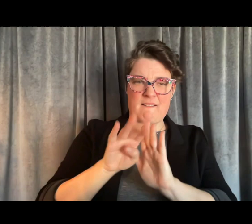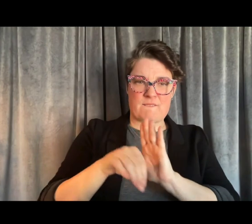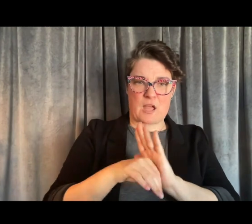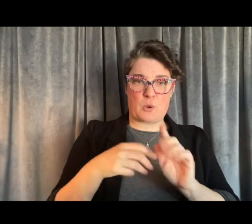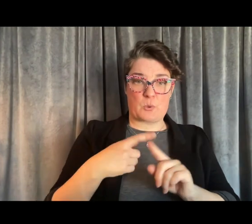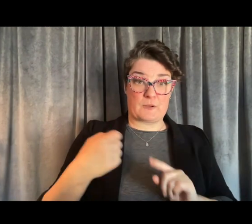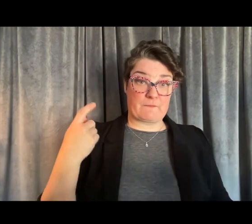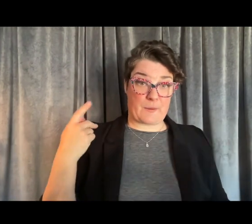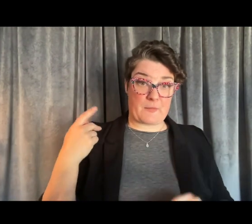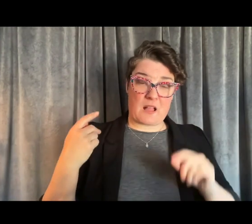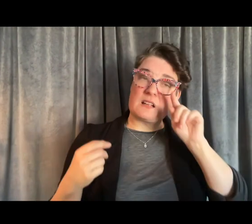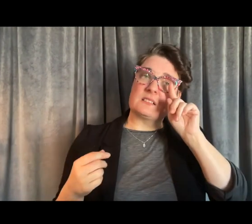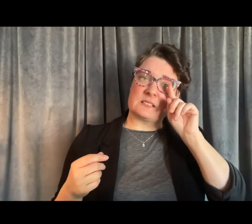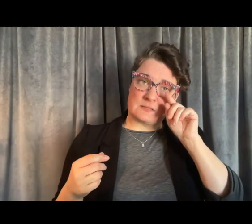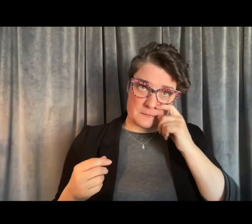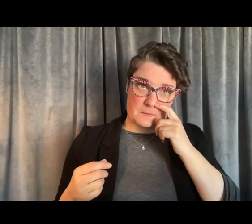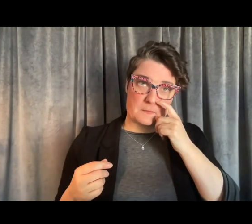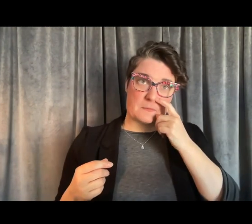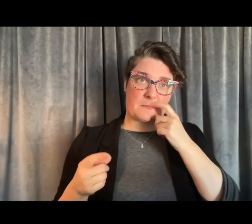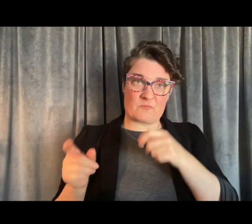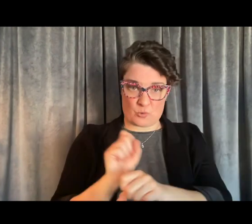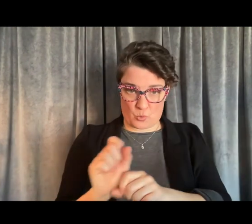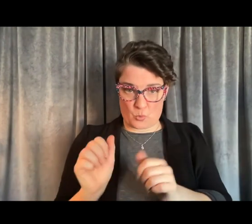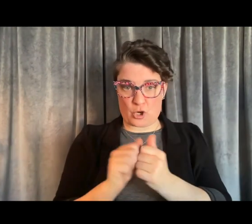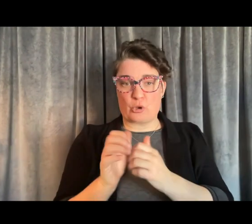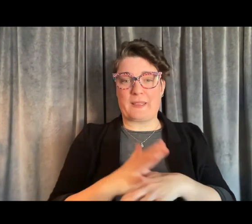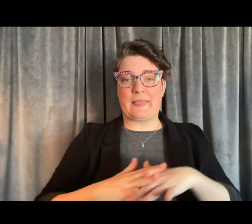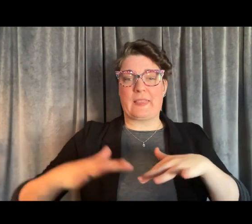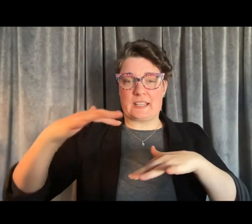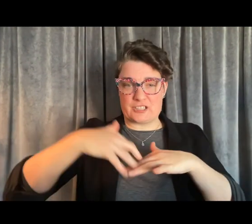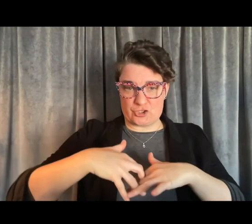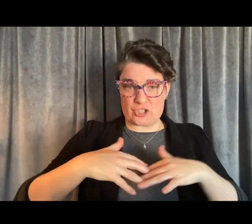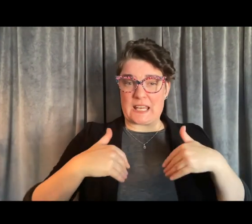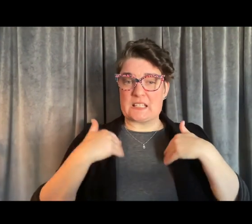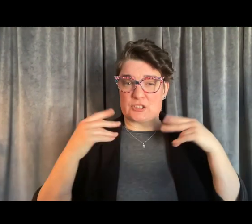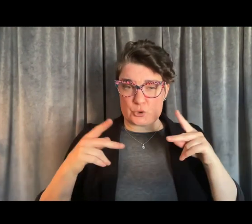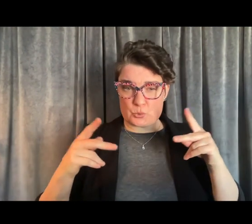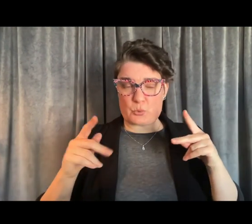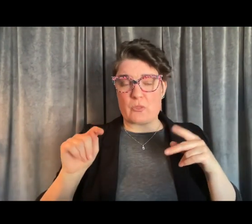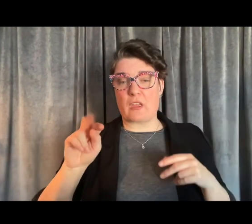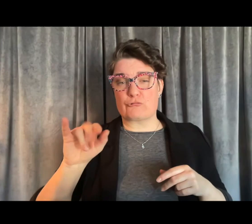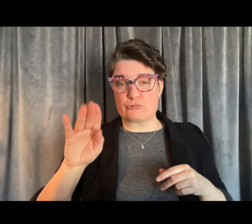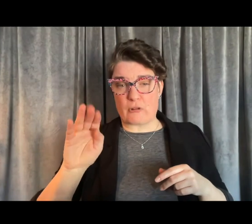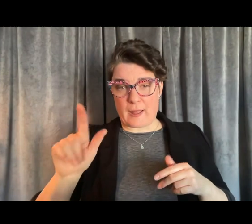hour from where we live and works with indigenous youth and tribal communities